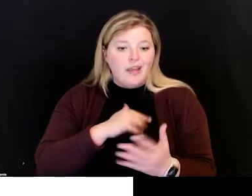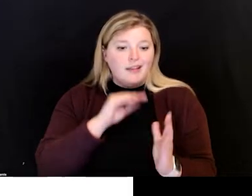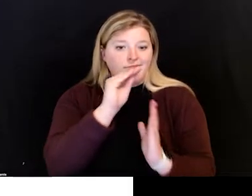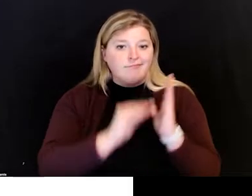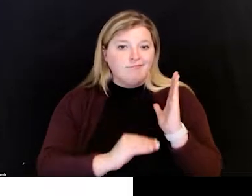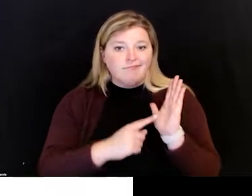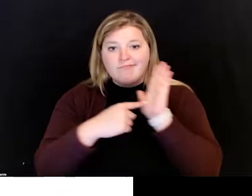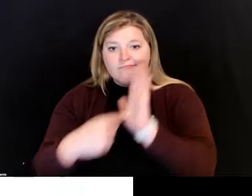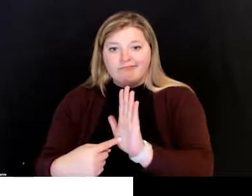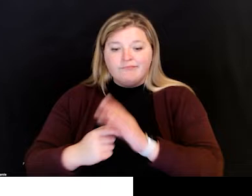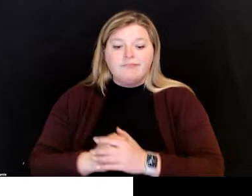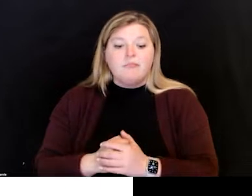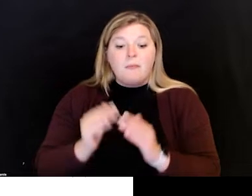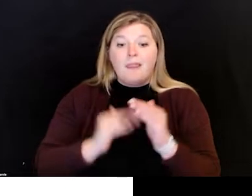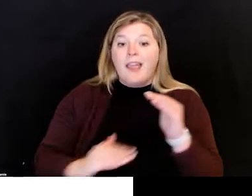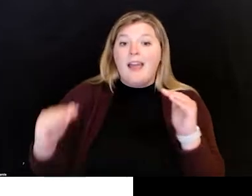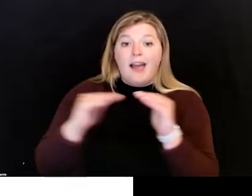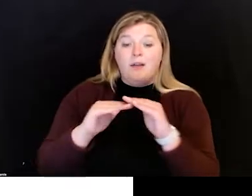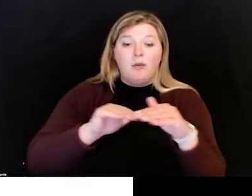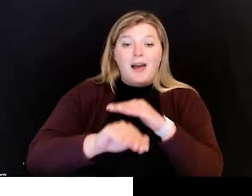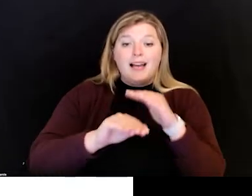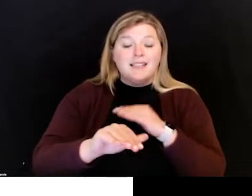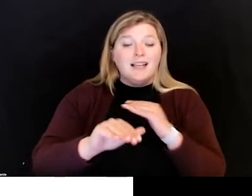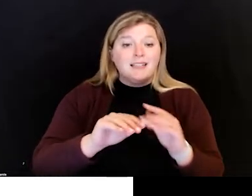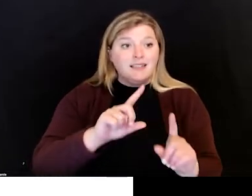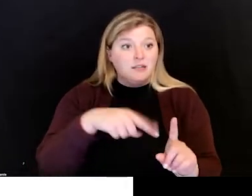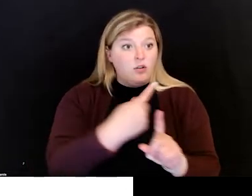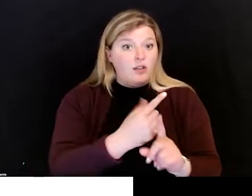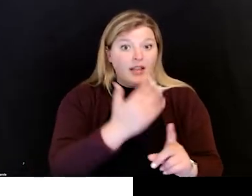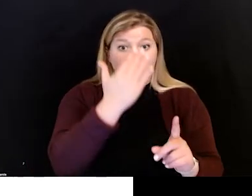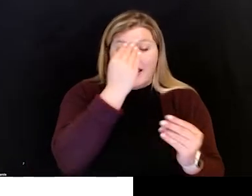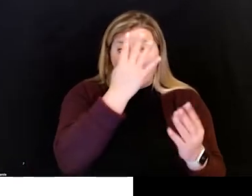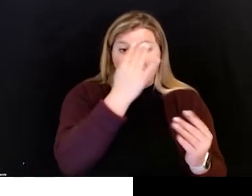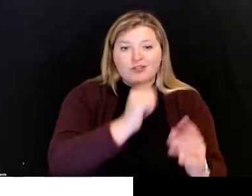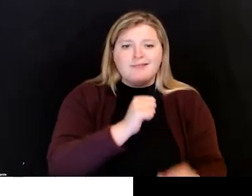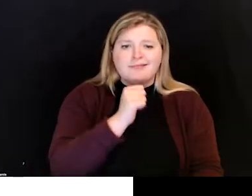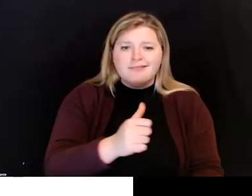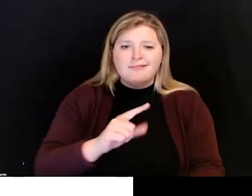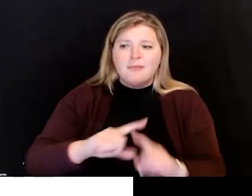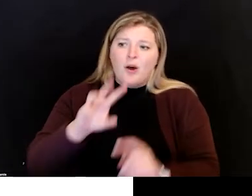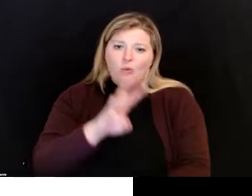Equitable access is not just for information. It also applies to websites, apps, and the software